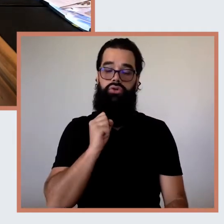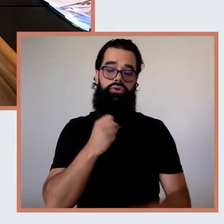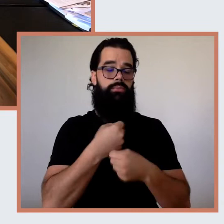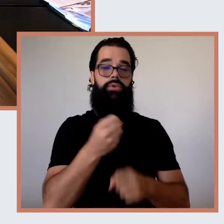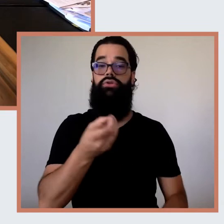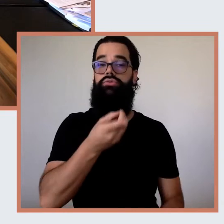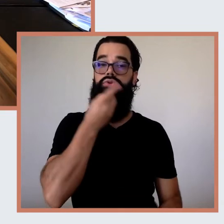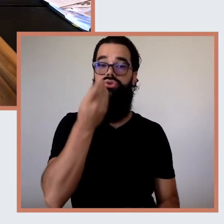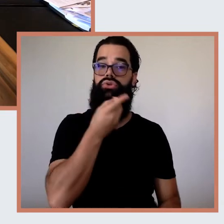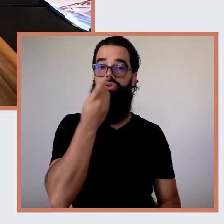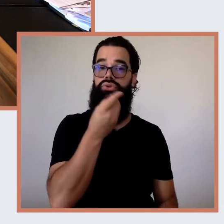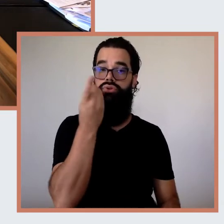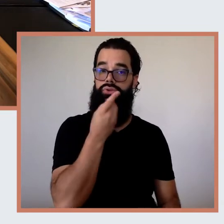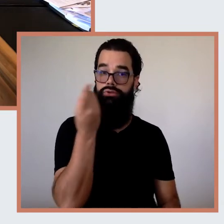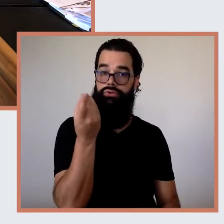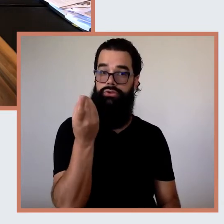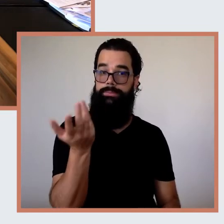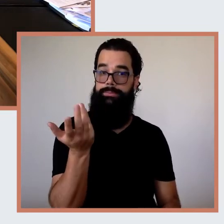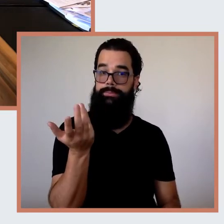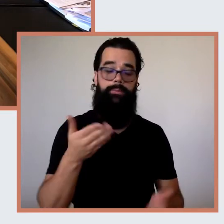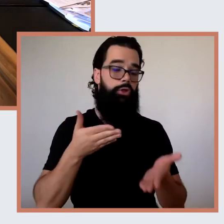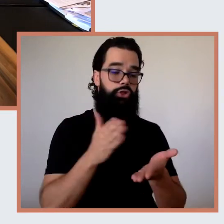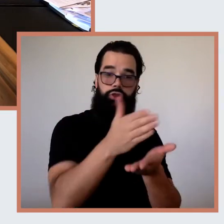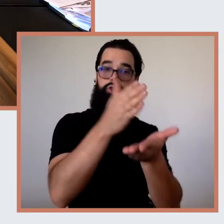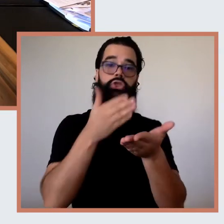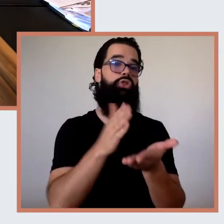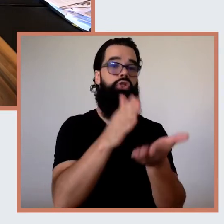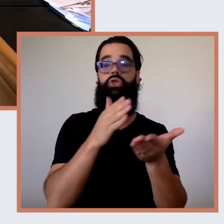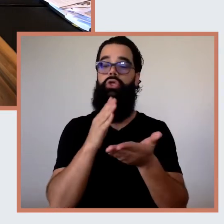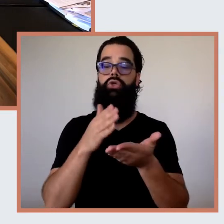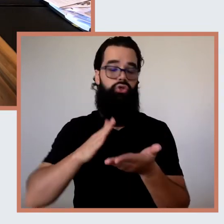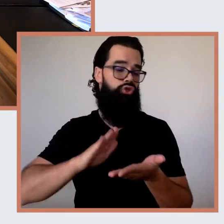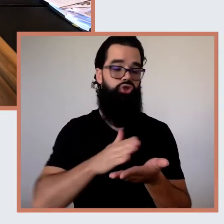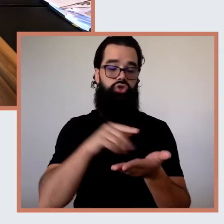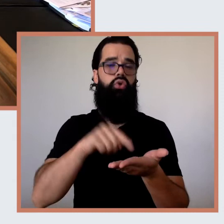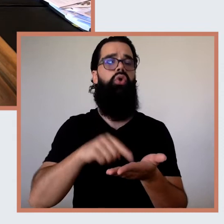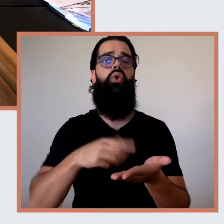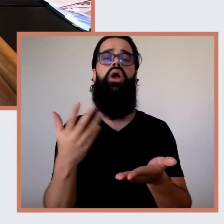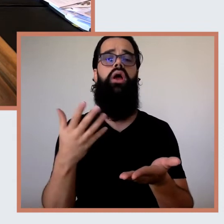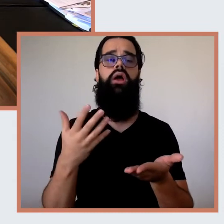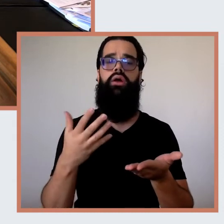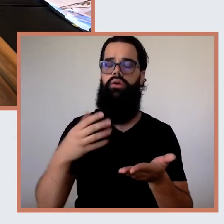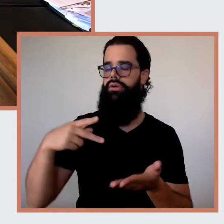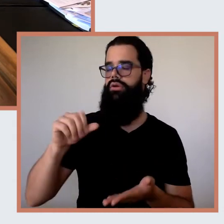and you start with Sarah is making dinner and she's cooking and she's making